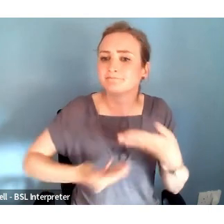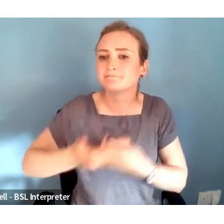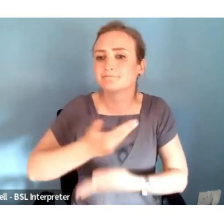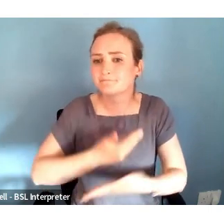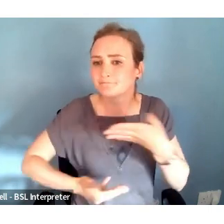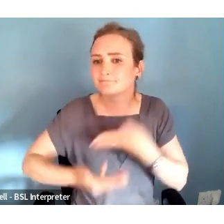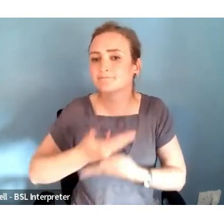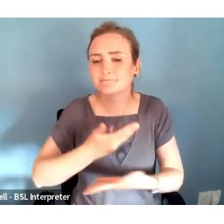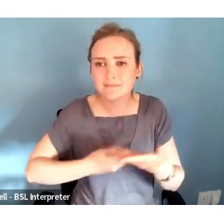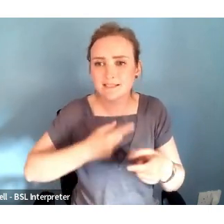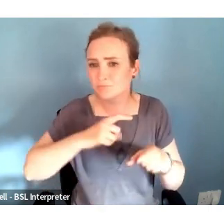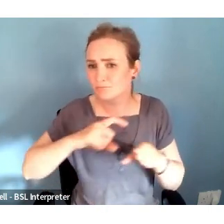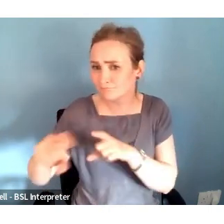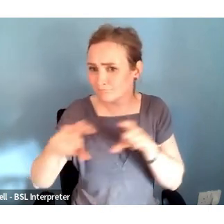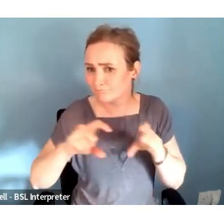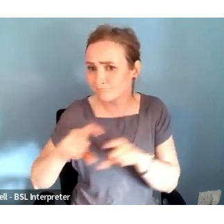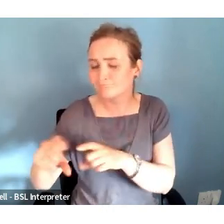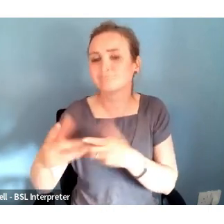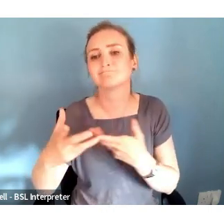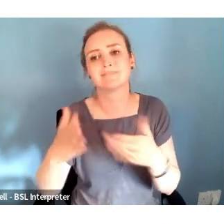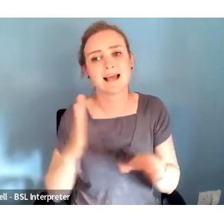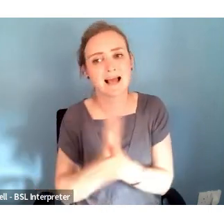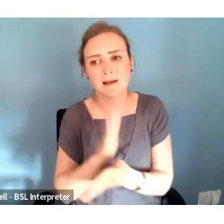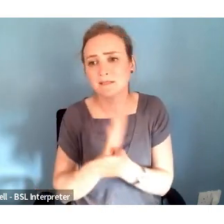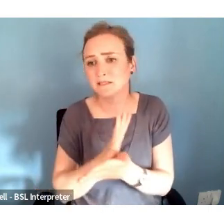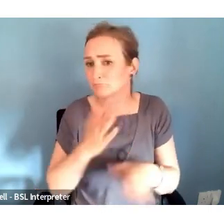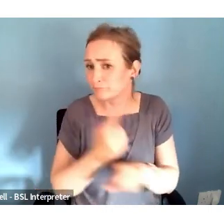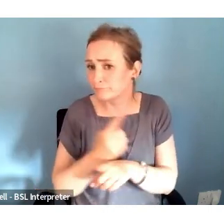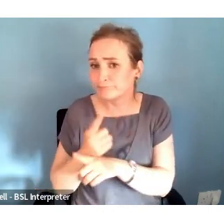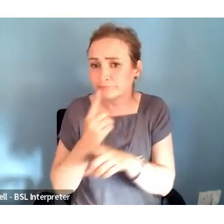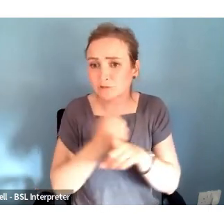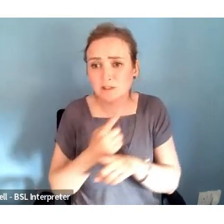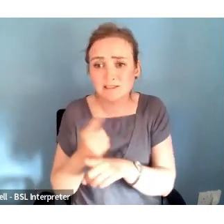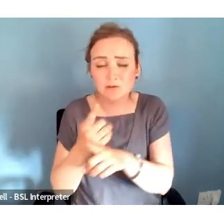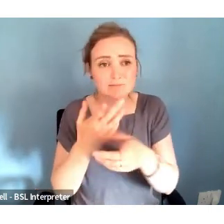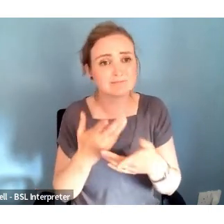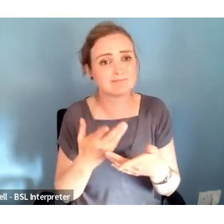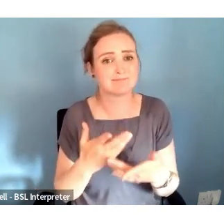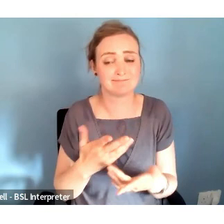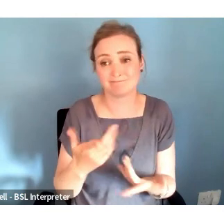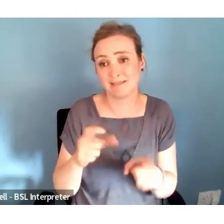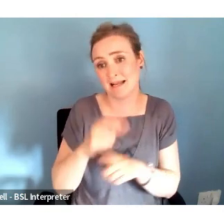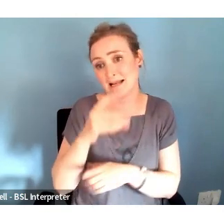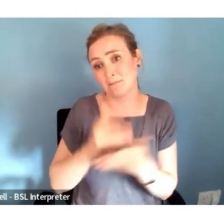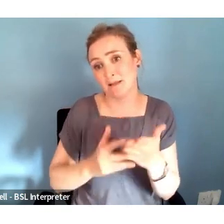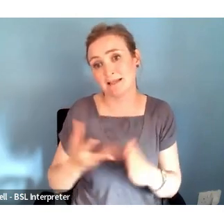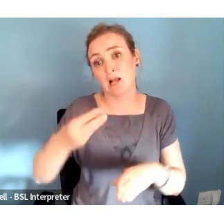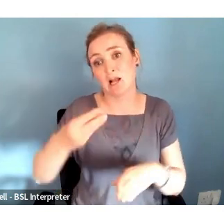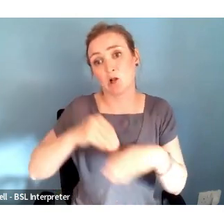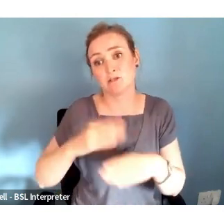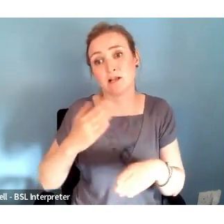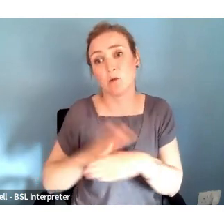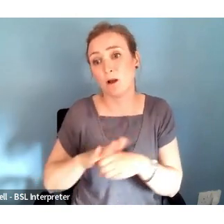to Chat and talk about our favourite subject, disability inclusion in the workplace. So, absolute